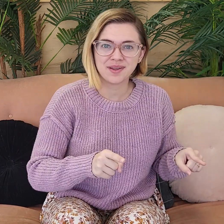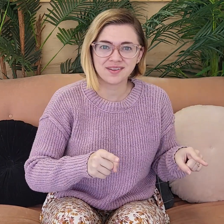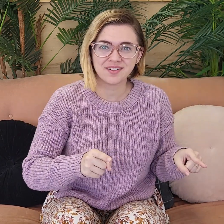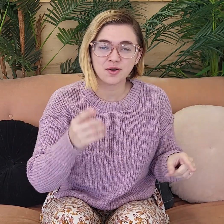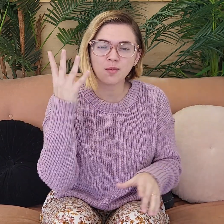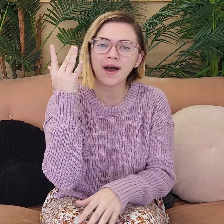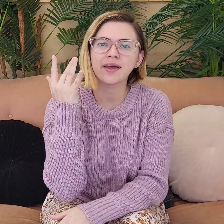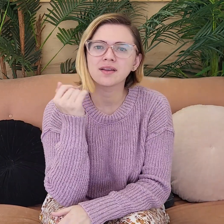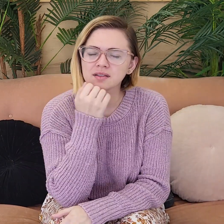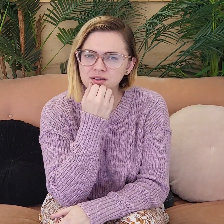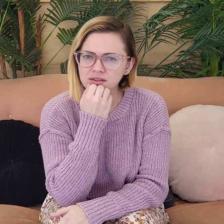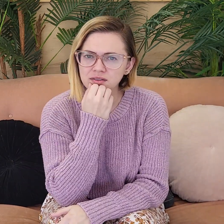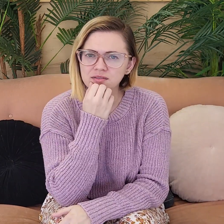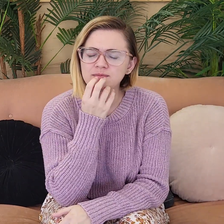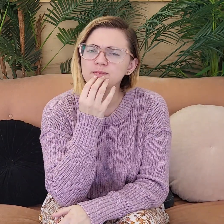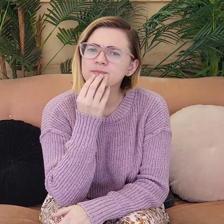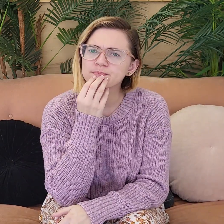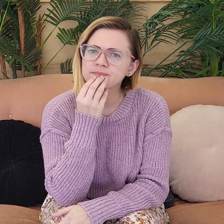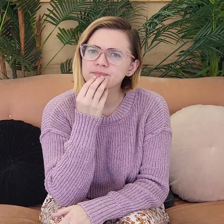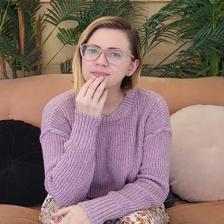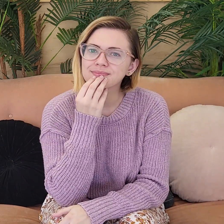make it happen. Why would that be?